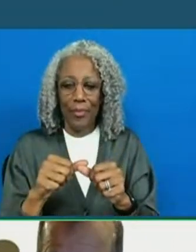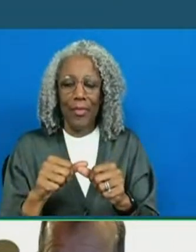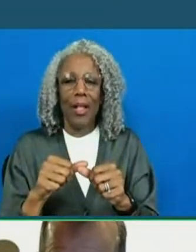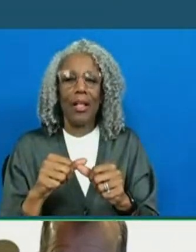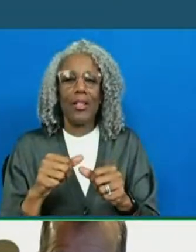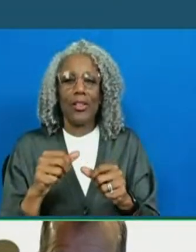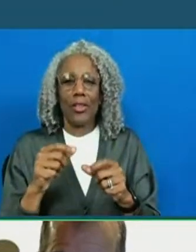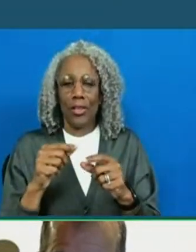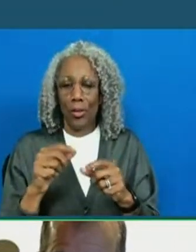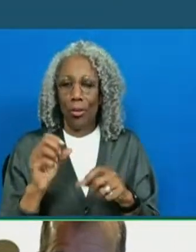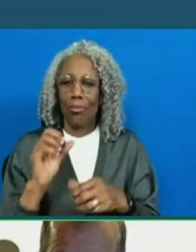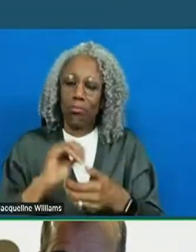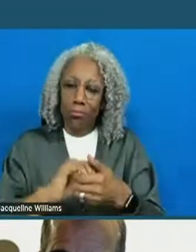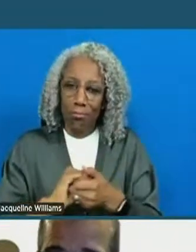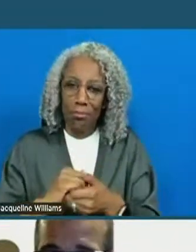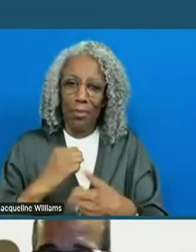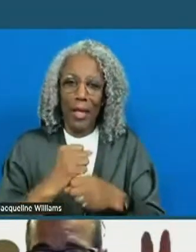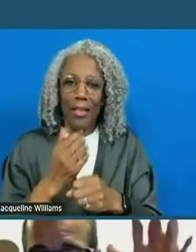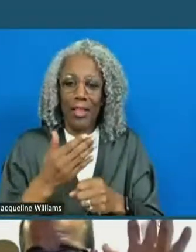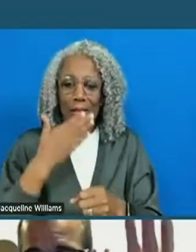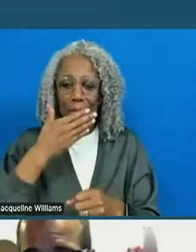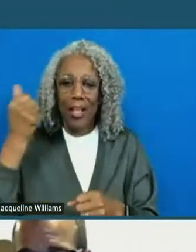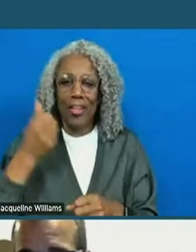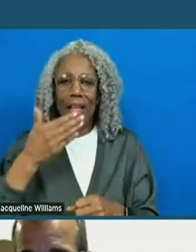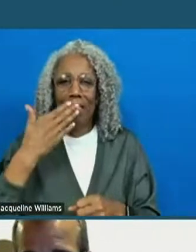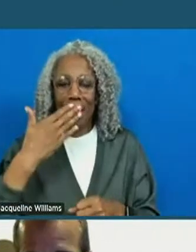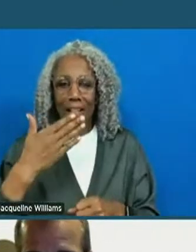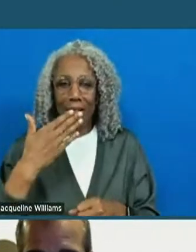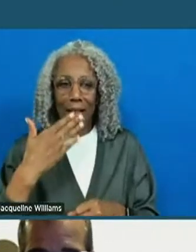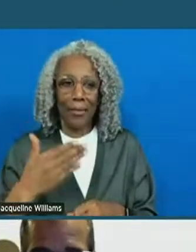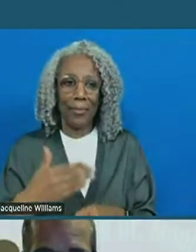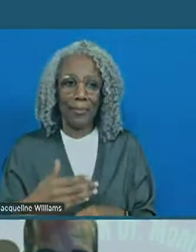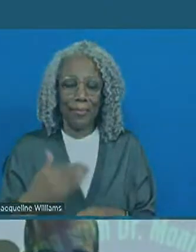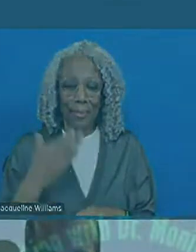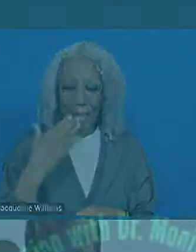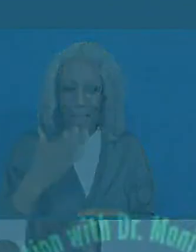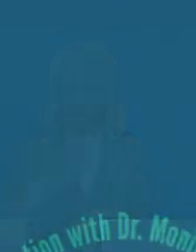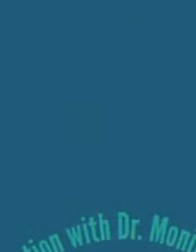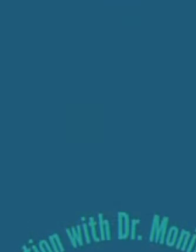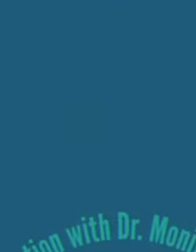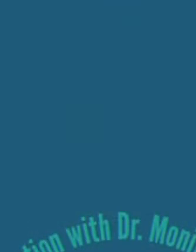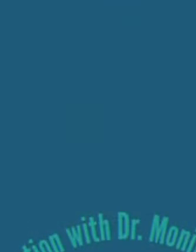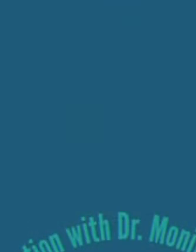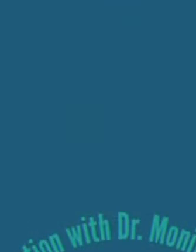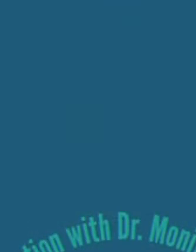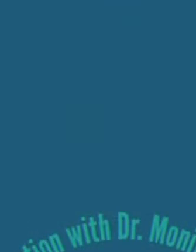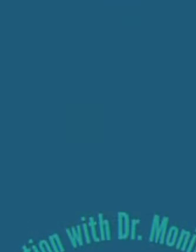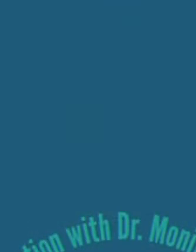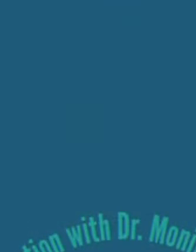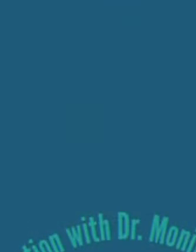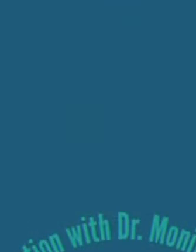everyone for your patience, uh, will continue. To make things to work together to make things